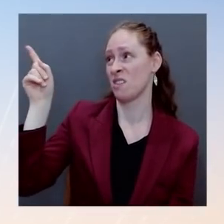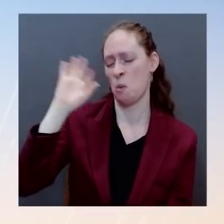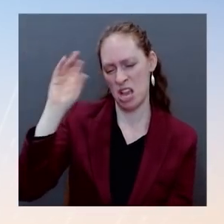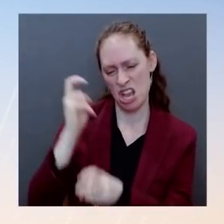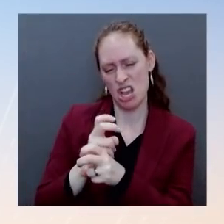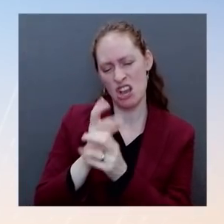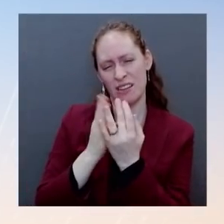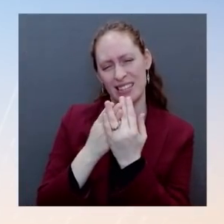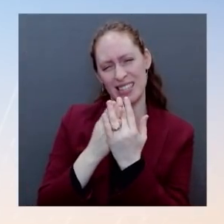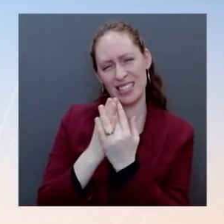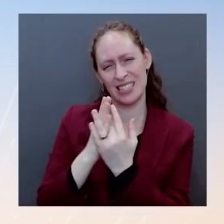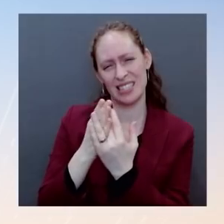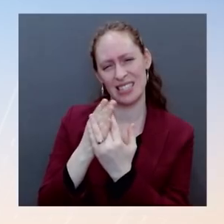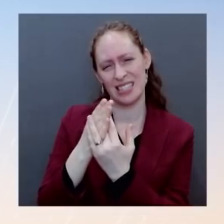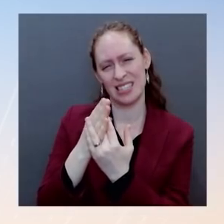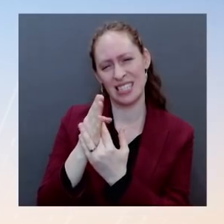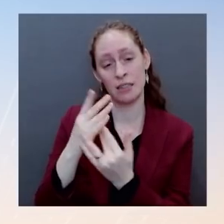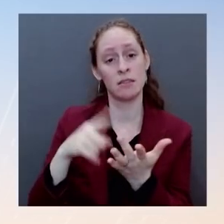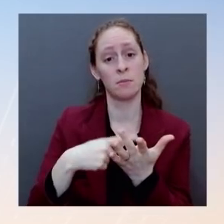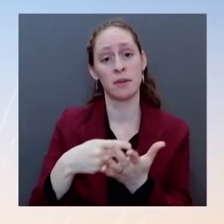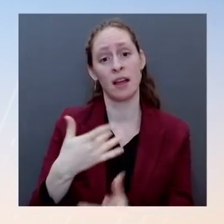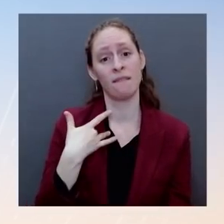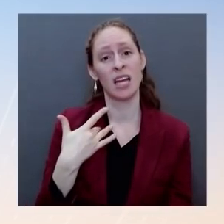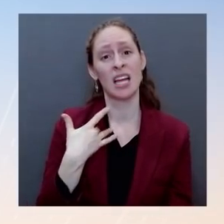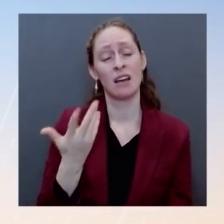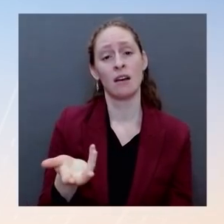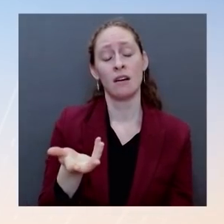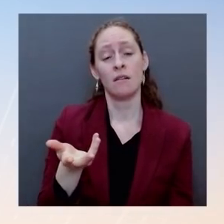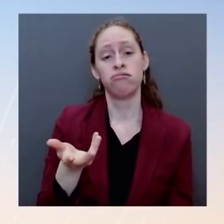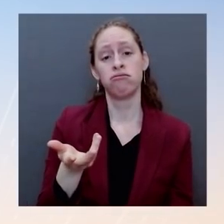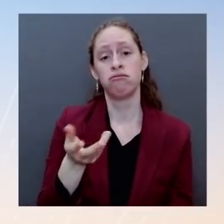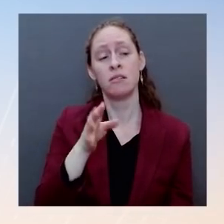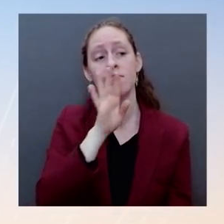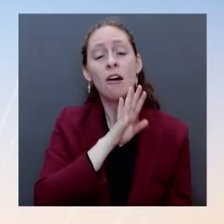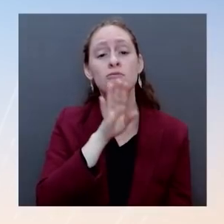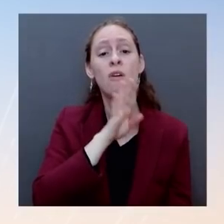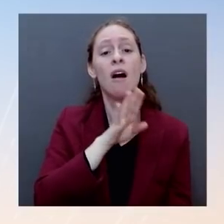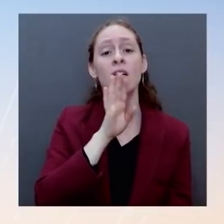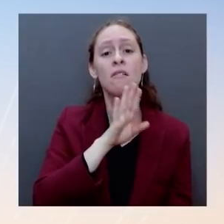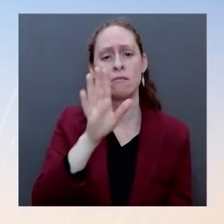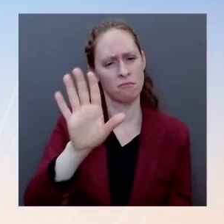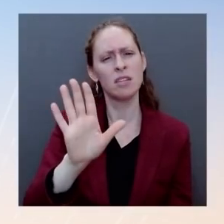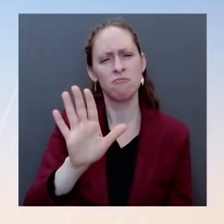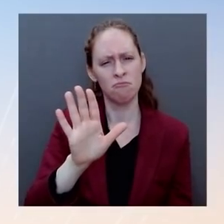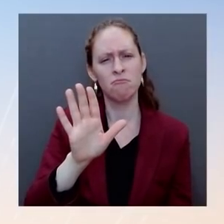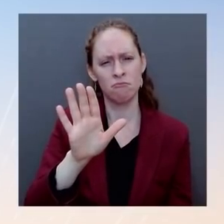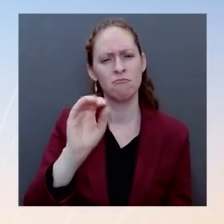but that are vitally important to protecting fundamental rights of the American public. Every single major legislative effort